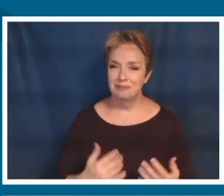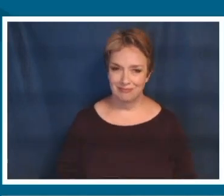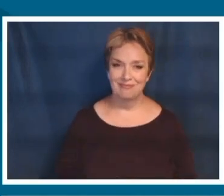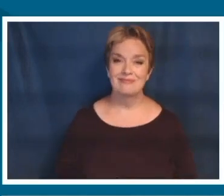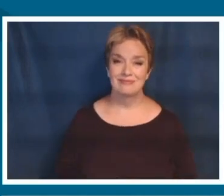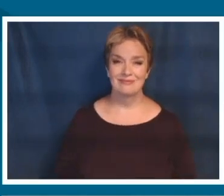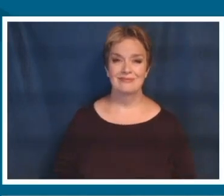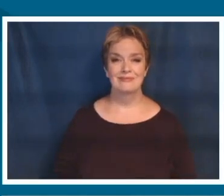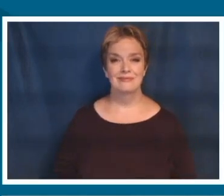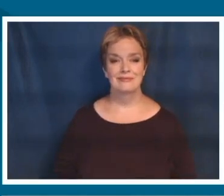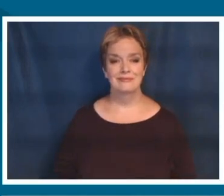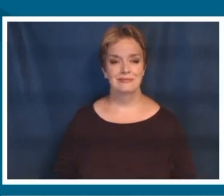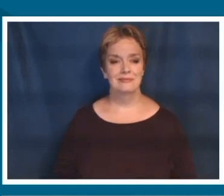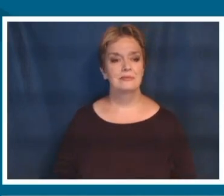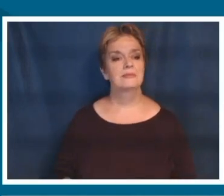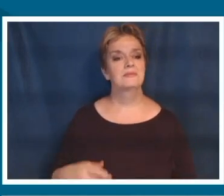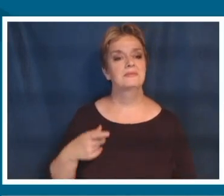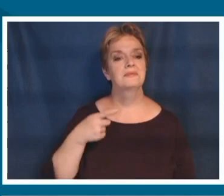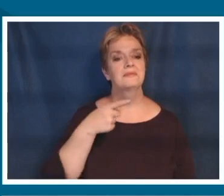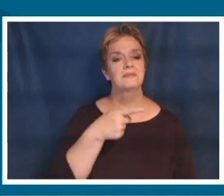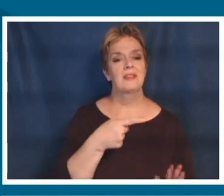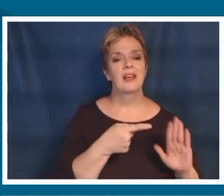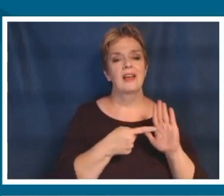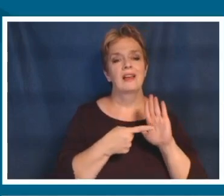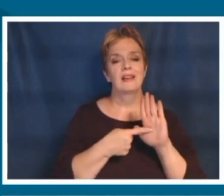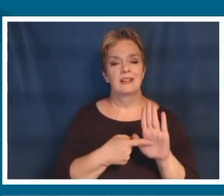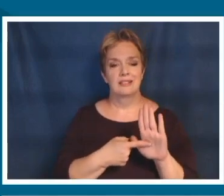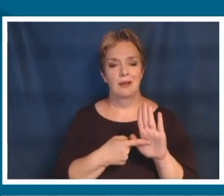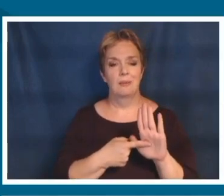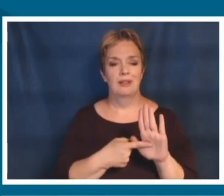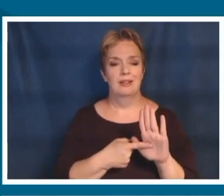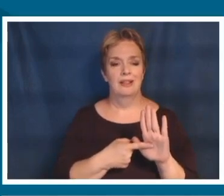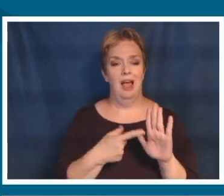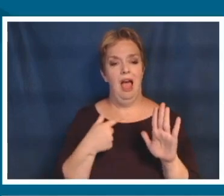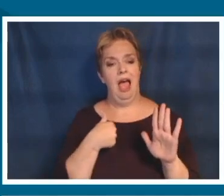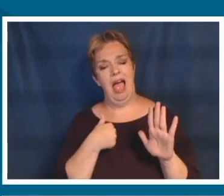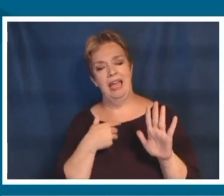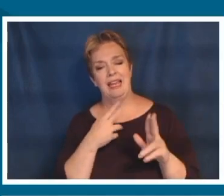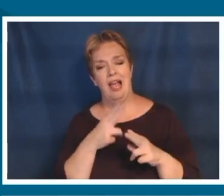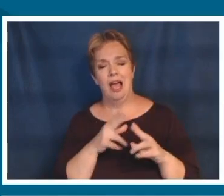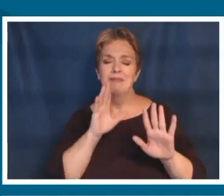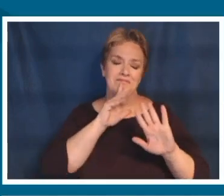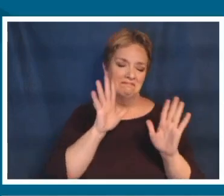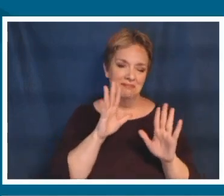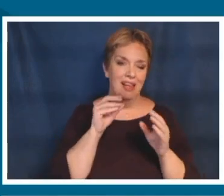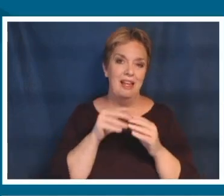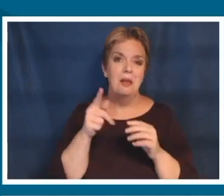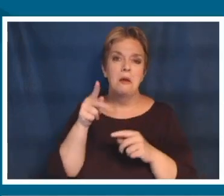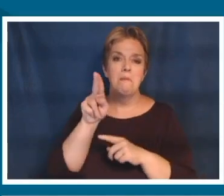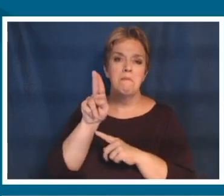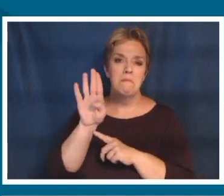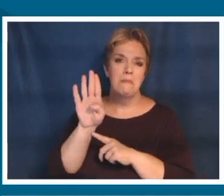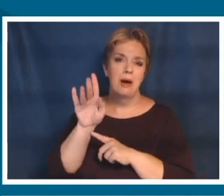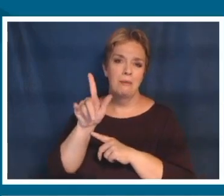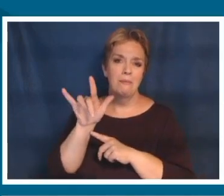this is an example of what i liked well what has been known actually in um you know public art for a while as